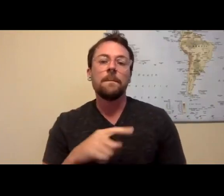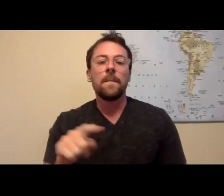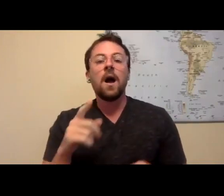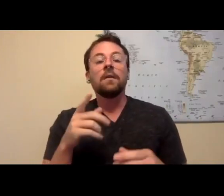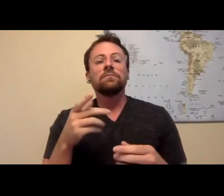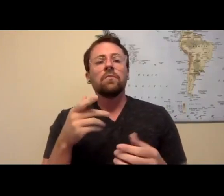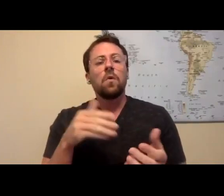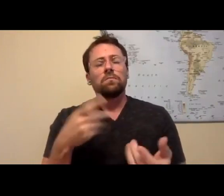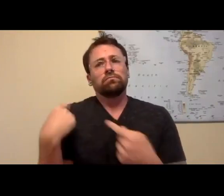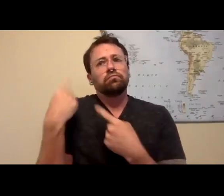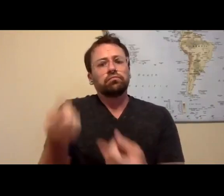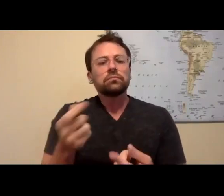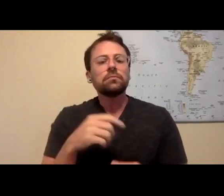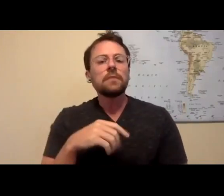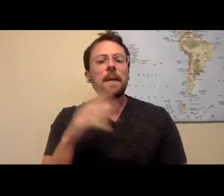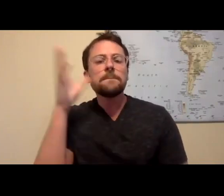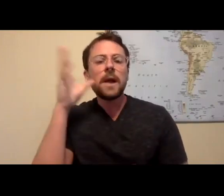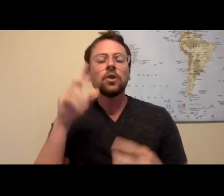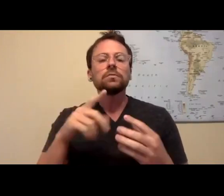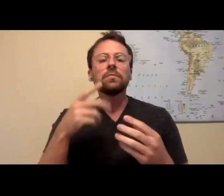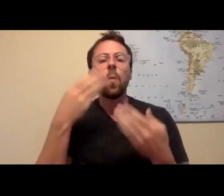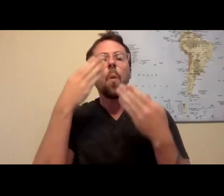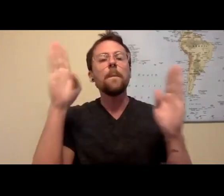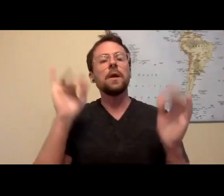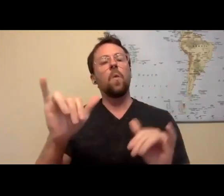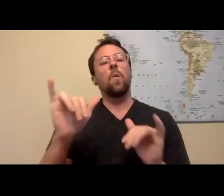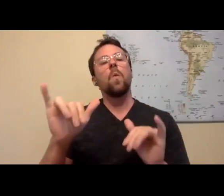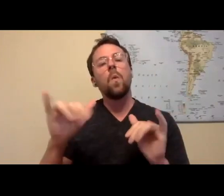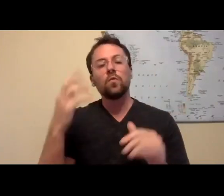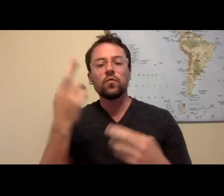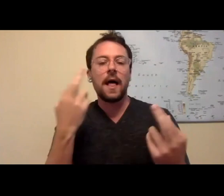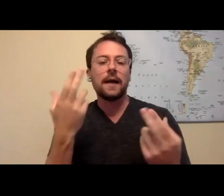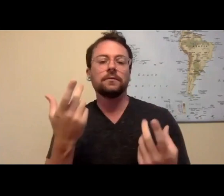That's a very difficult decision to be made.